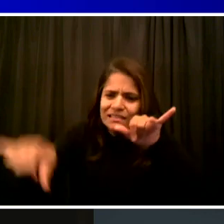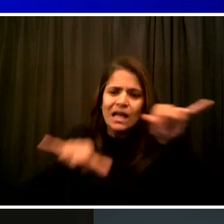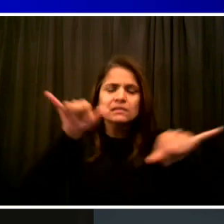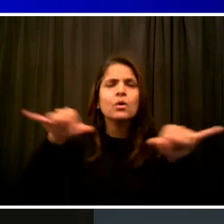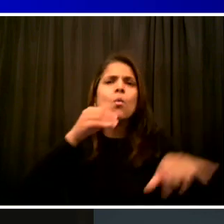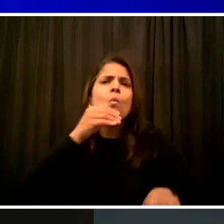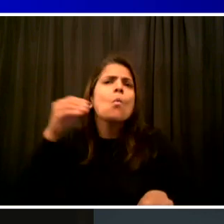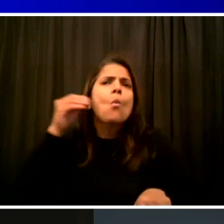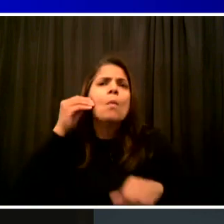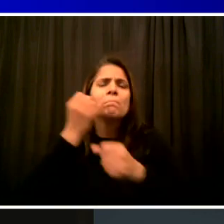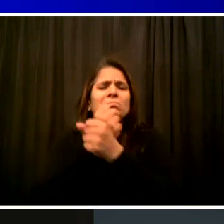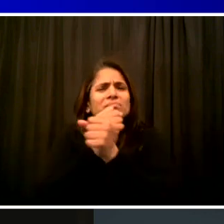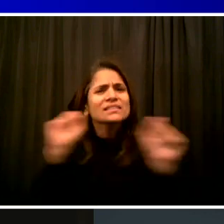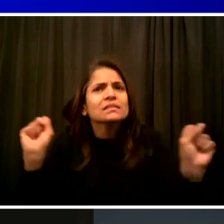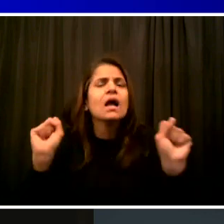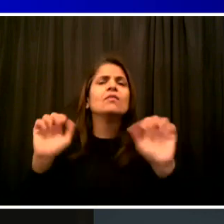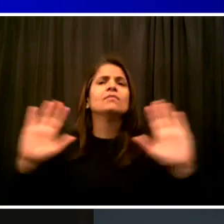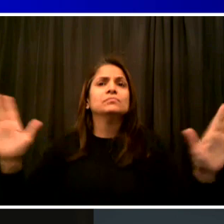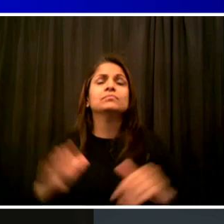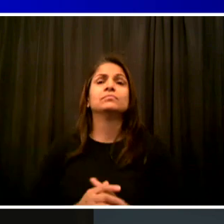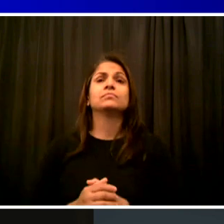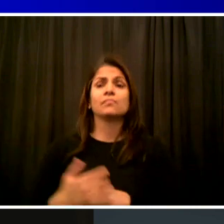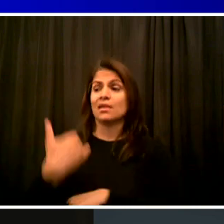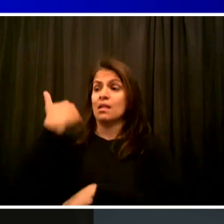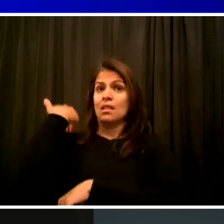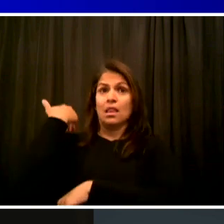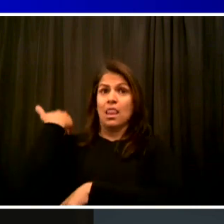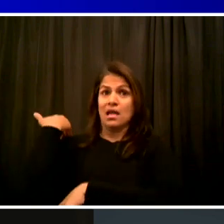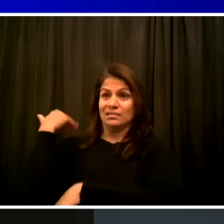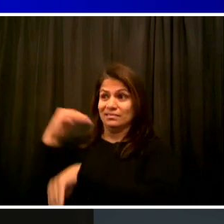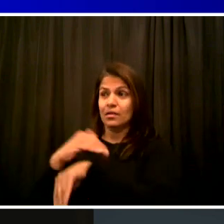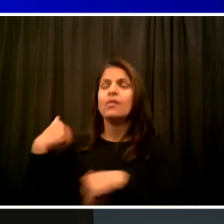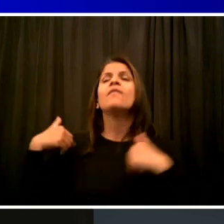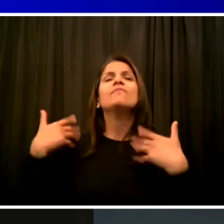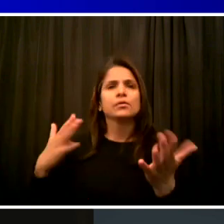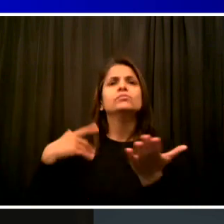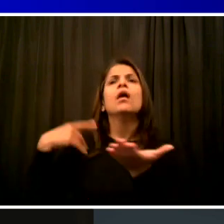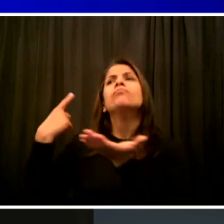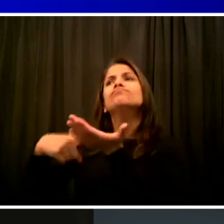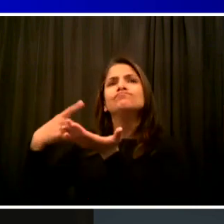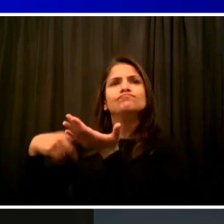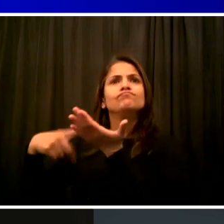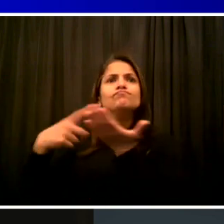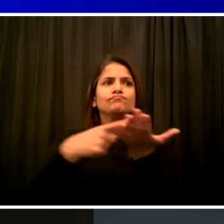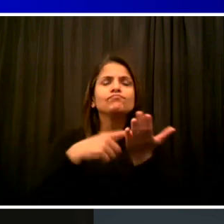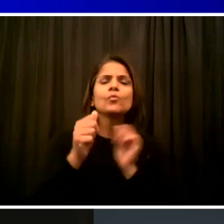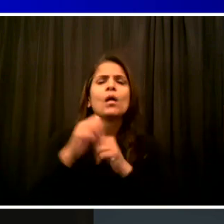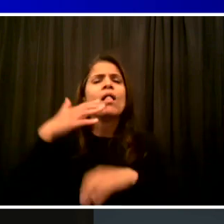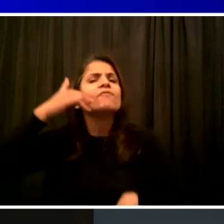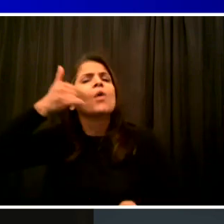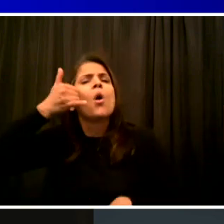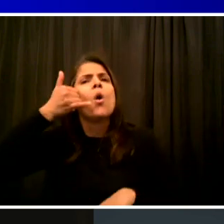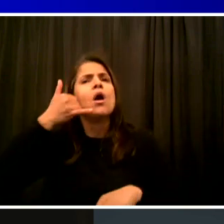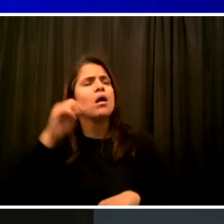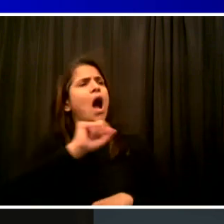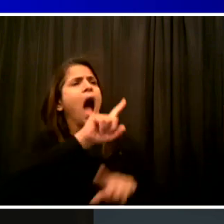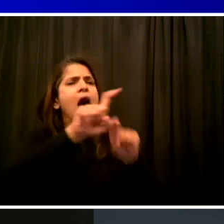WELL. I HAD THE REAL HONOR LAST NIGHT OF CALLING TOGETHER FAITH